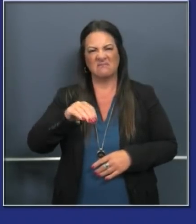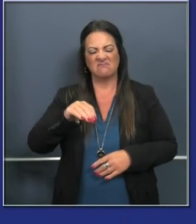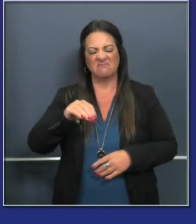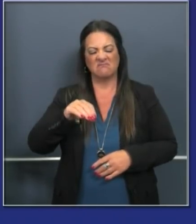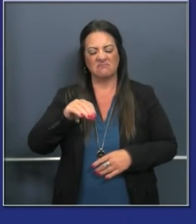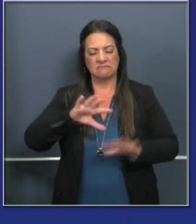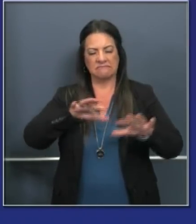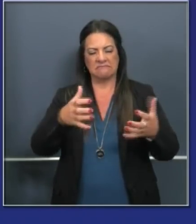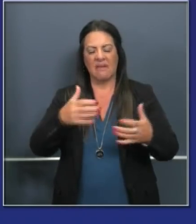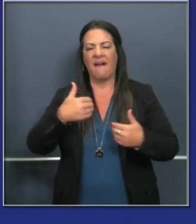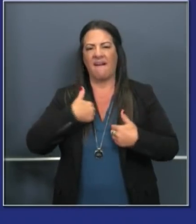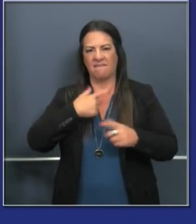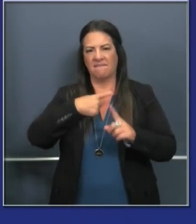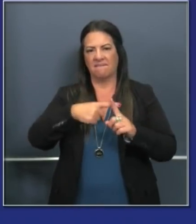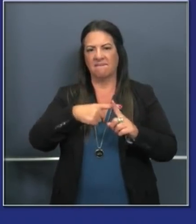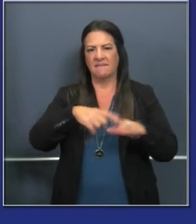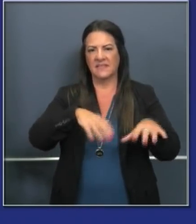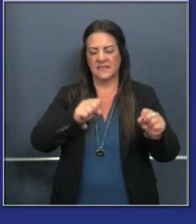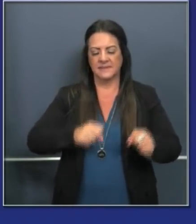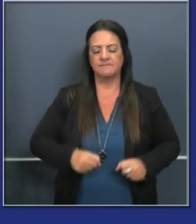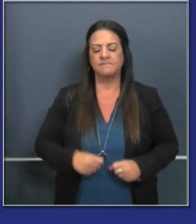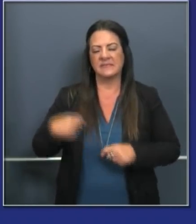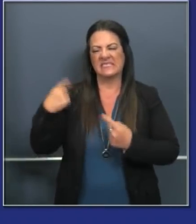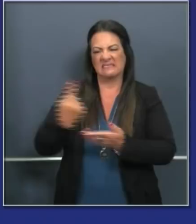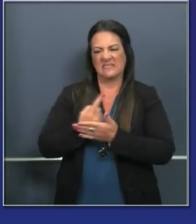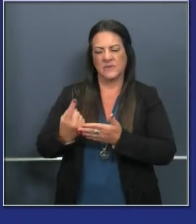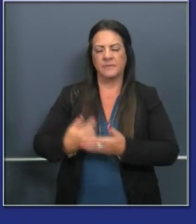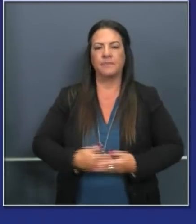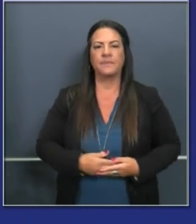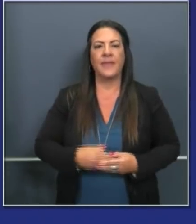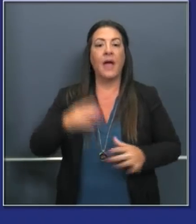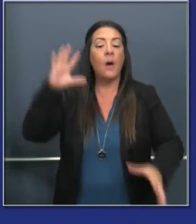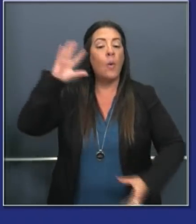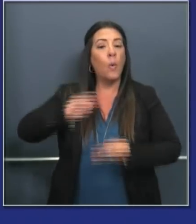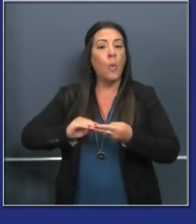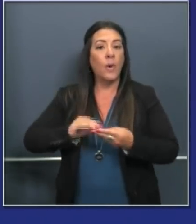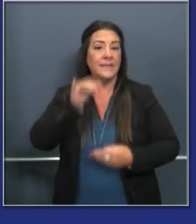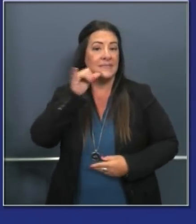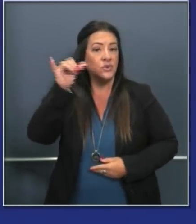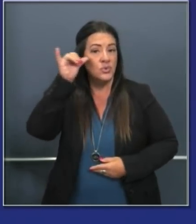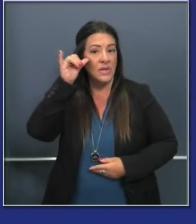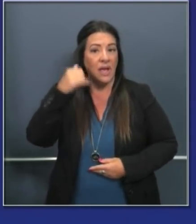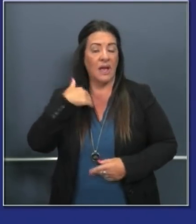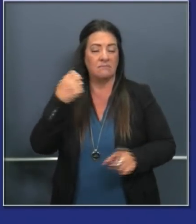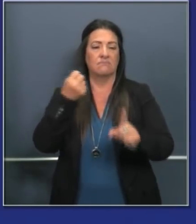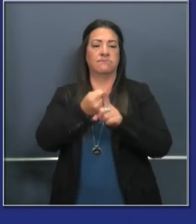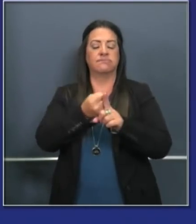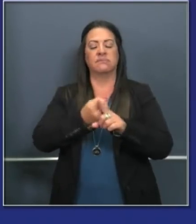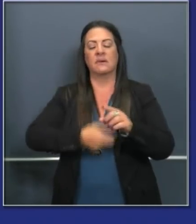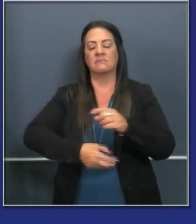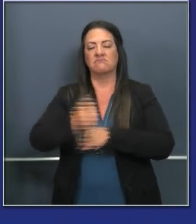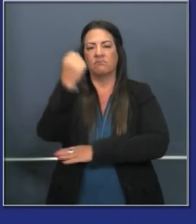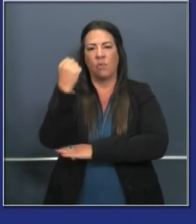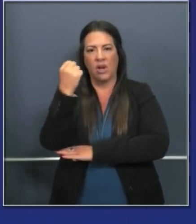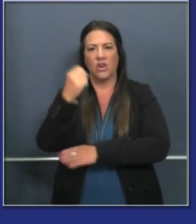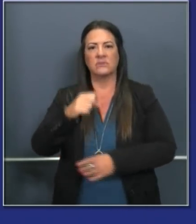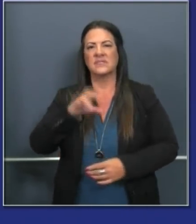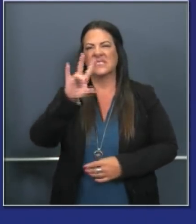BUT THE POSITIVITY RATE IS NORTH OF THE 5.1% AGAIN 5